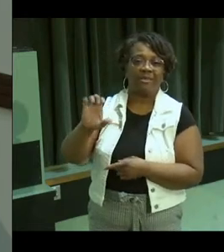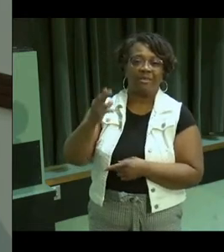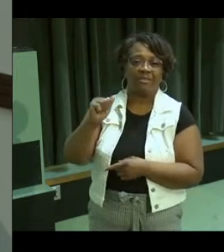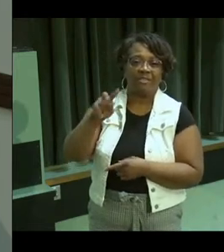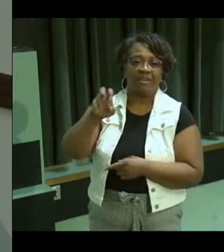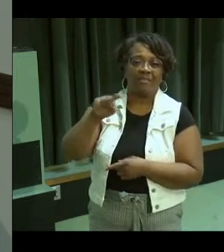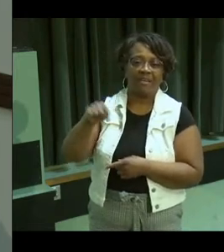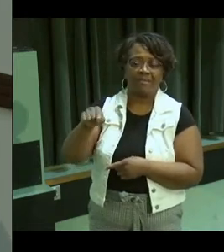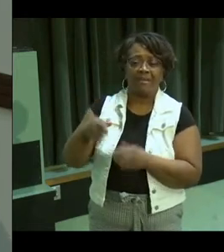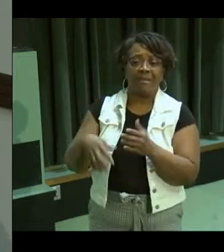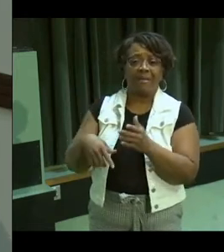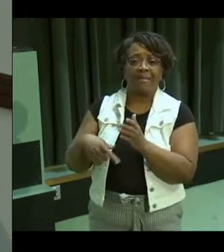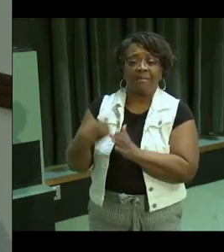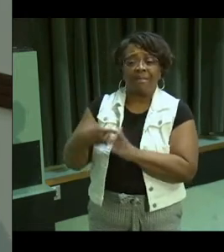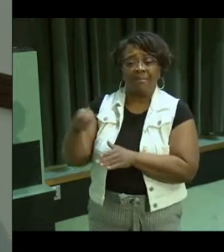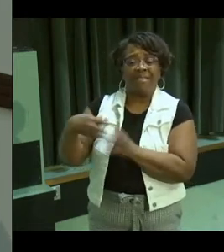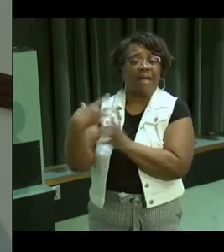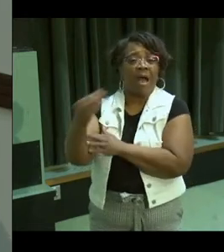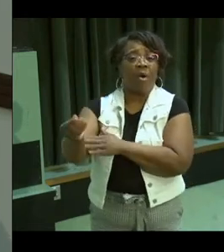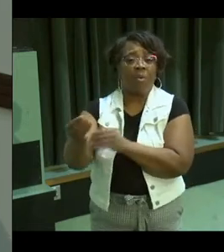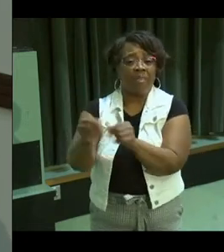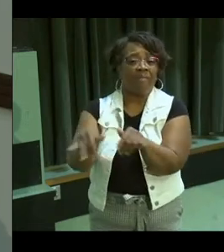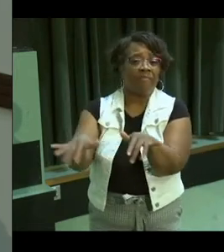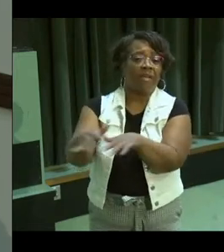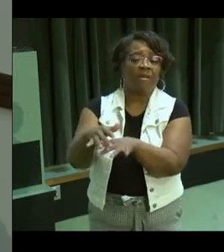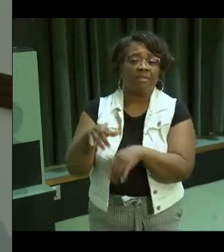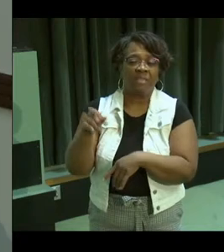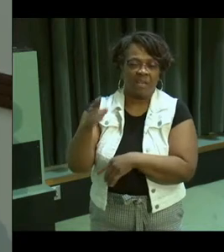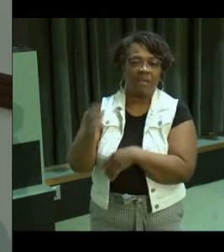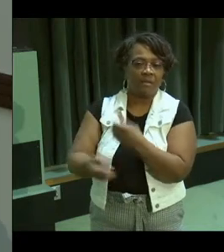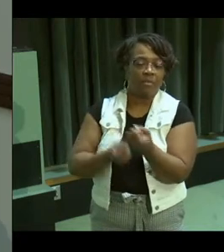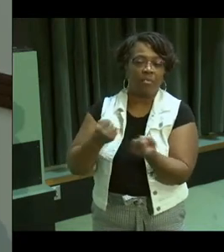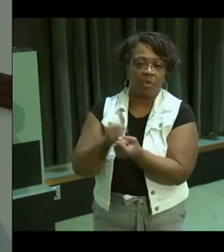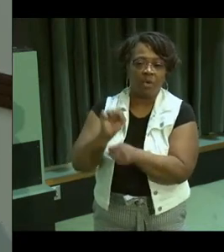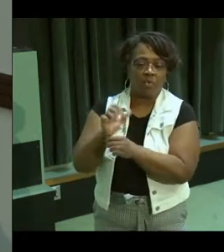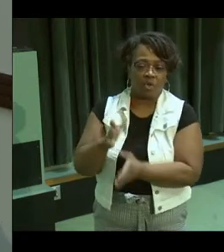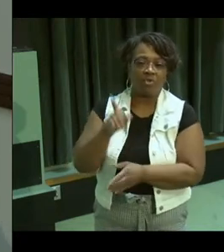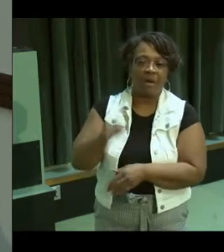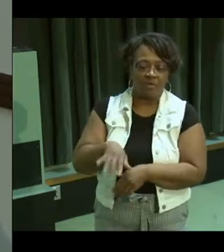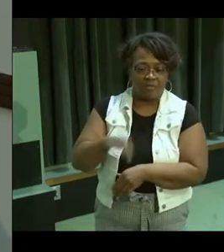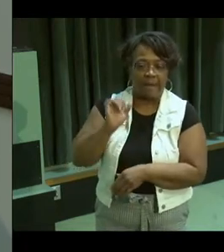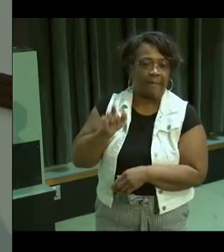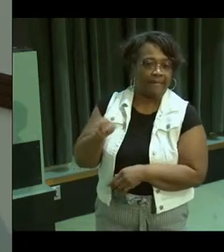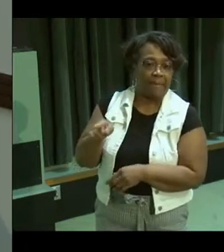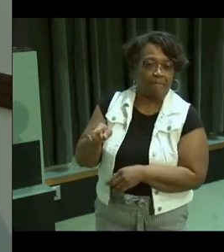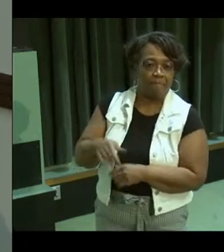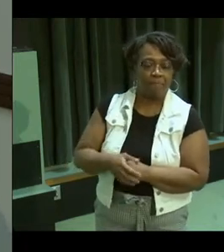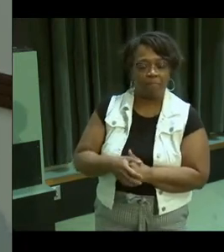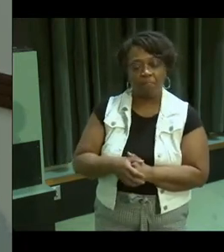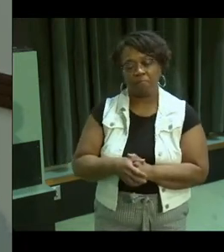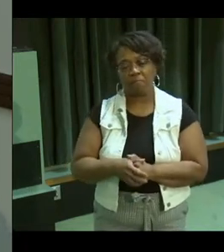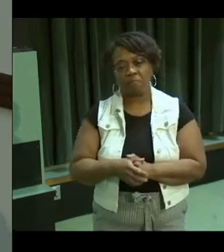sometimes he's out in the fields and he's the one that's, you